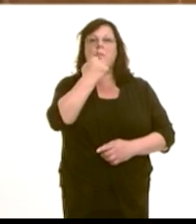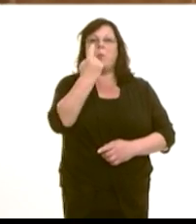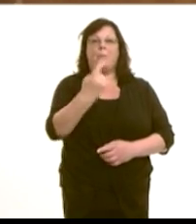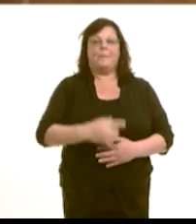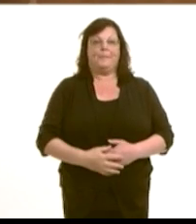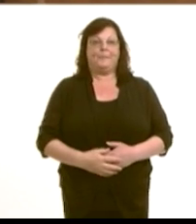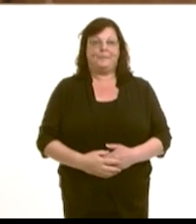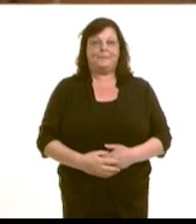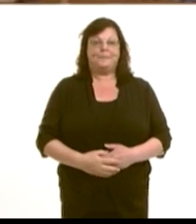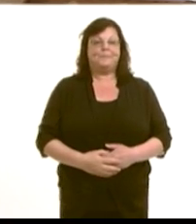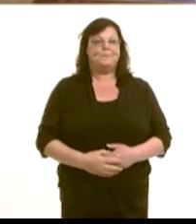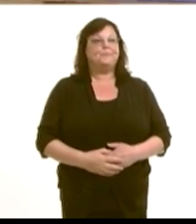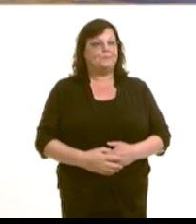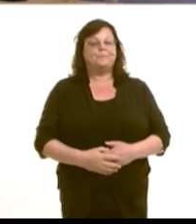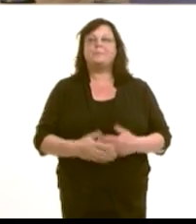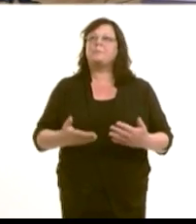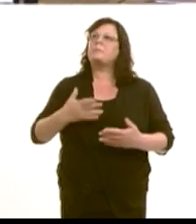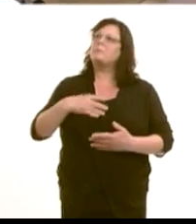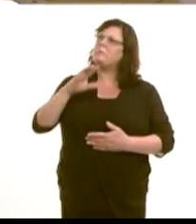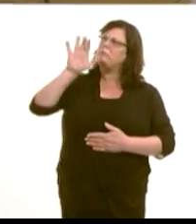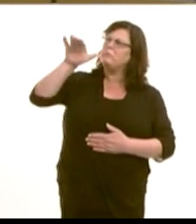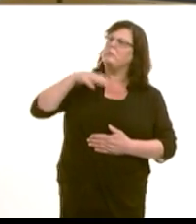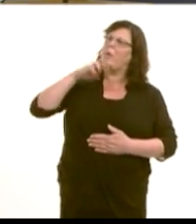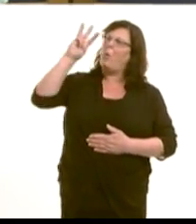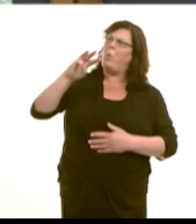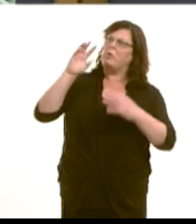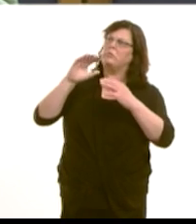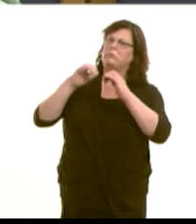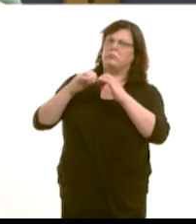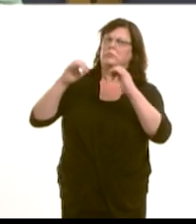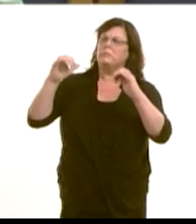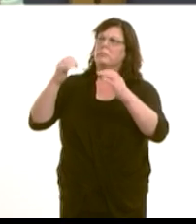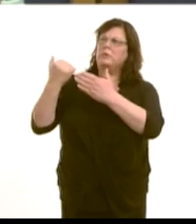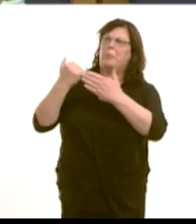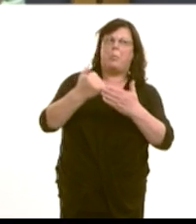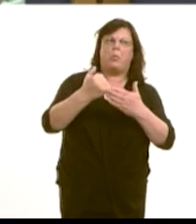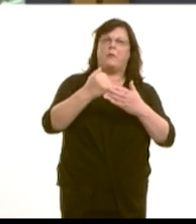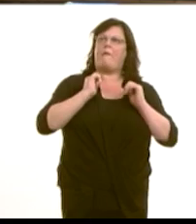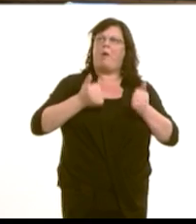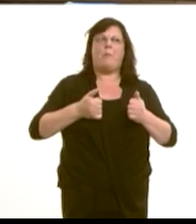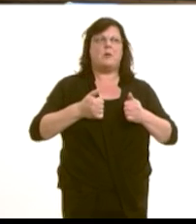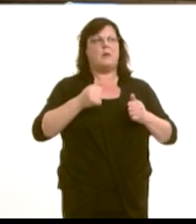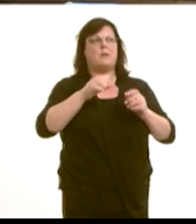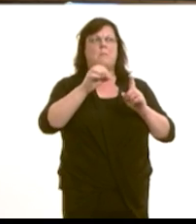What is the Welsh Government doing to support farmers in Pembrokeshire? OAQ(5)0088(FM) Carwyn Jones: The Welsh Government is working